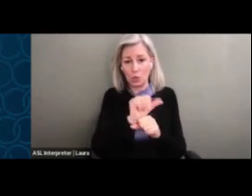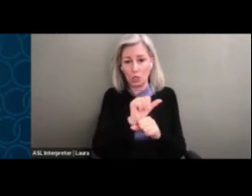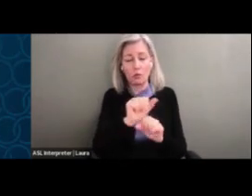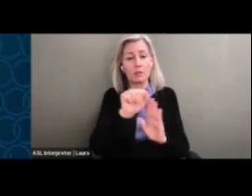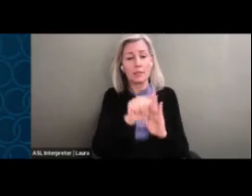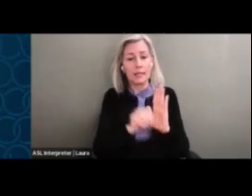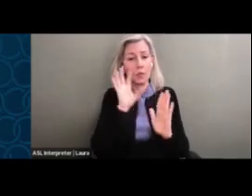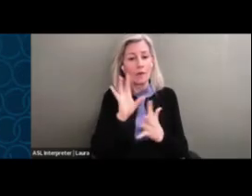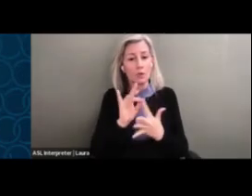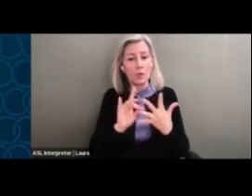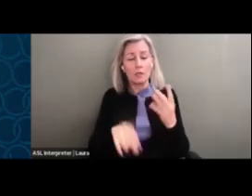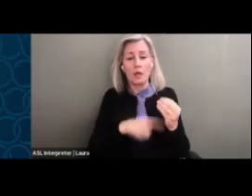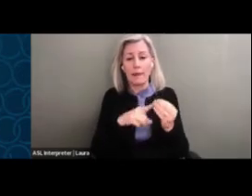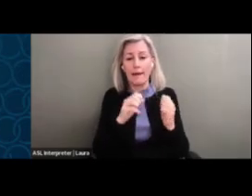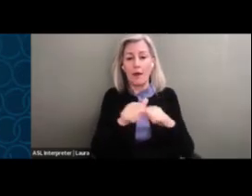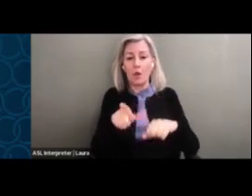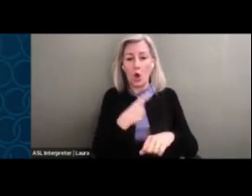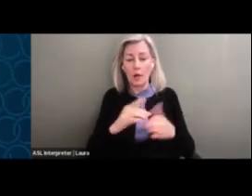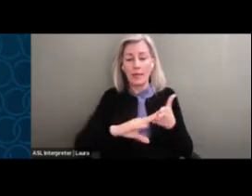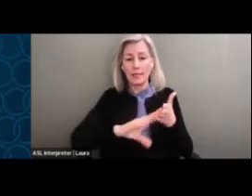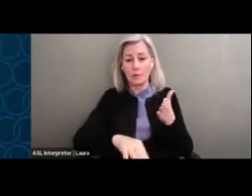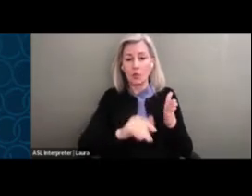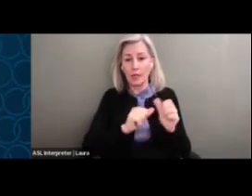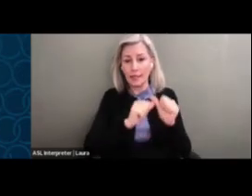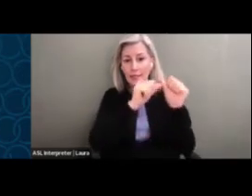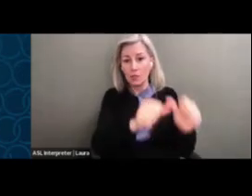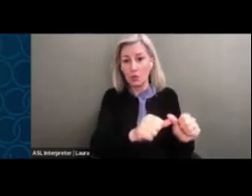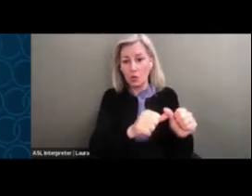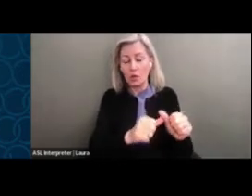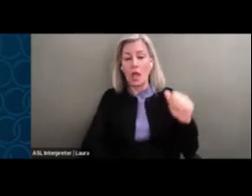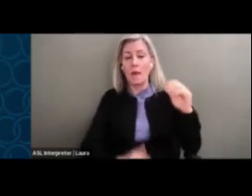Finally, there are within the statute options on how the exemptions work,